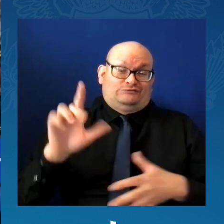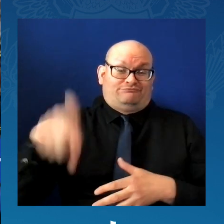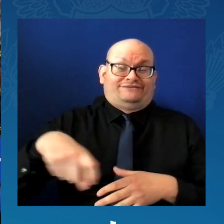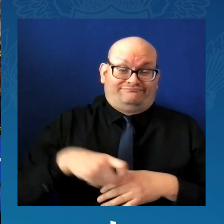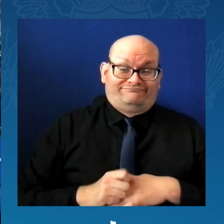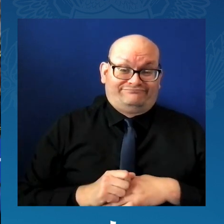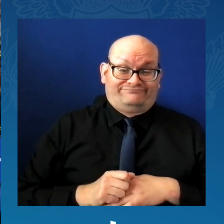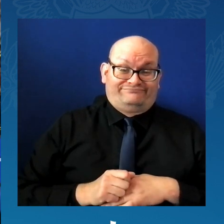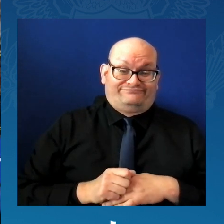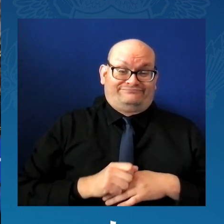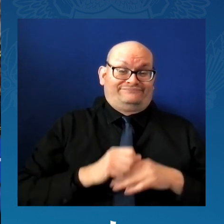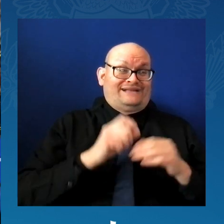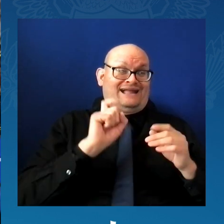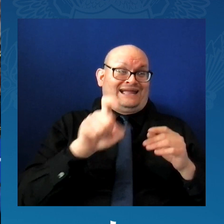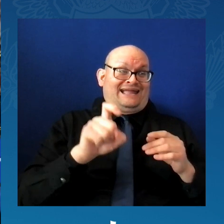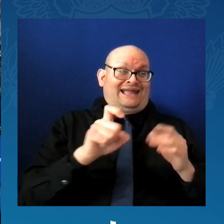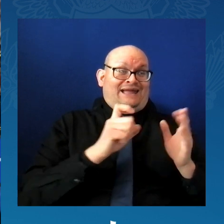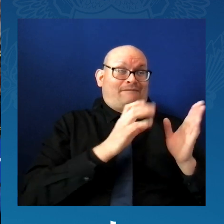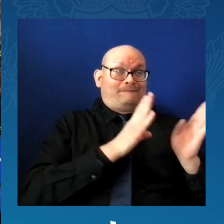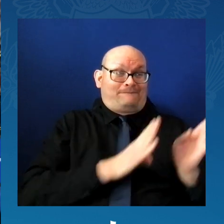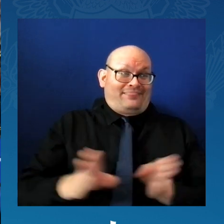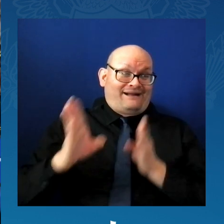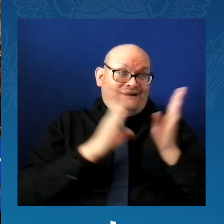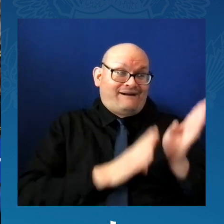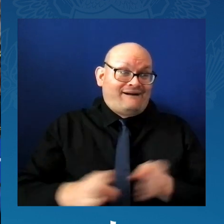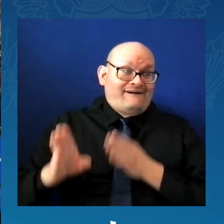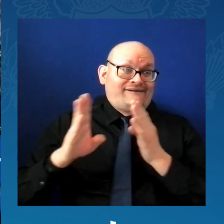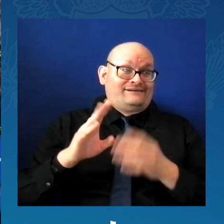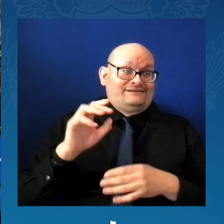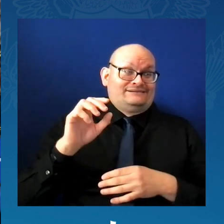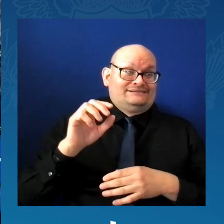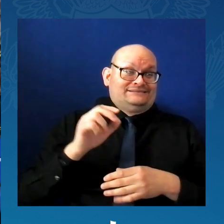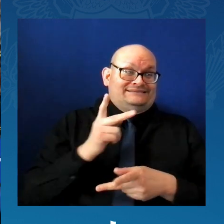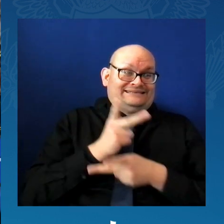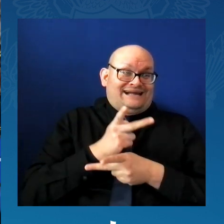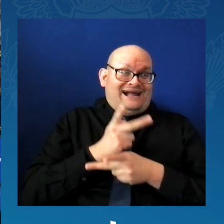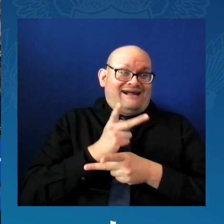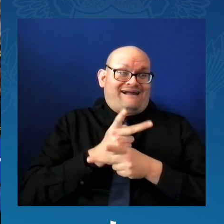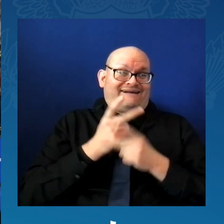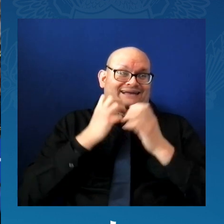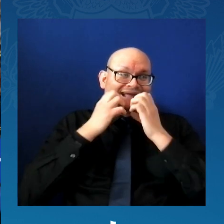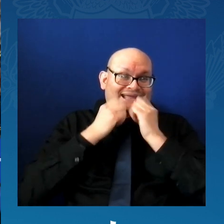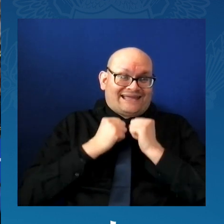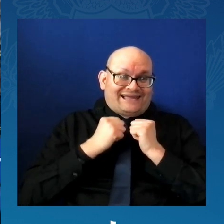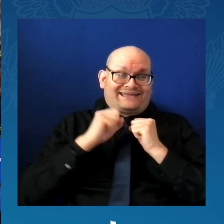They may be stewards of their national wealth or fiduciaries. Responsible for investing money